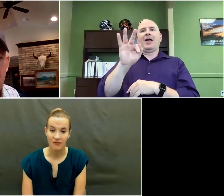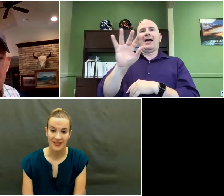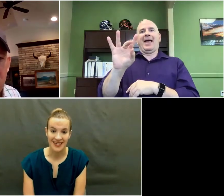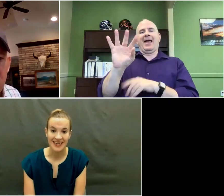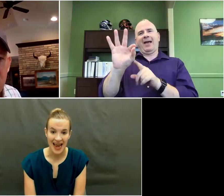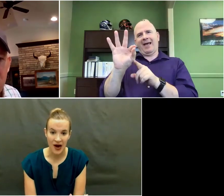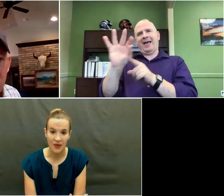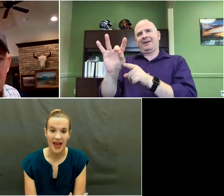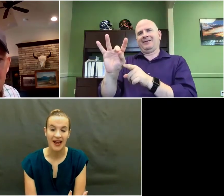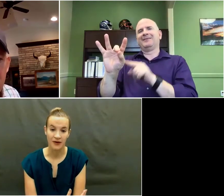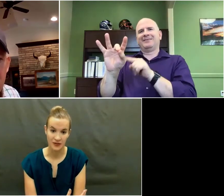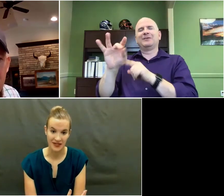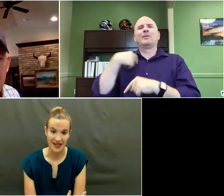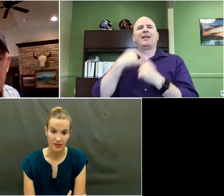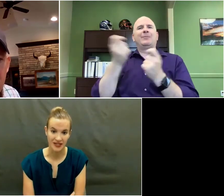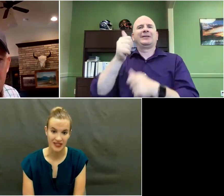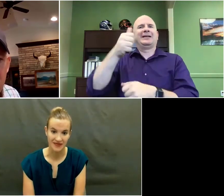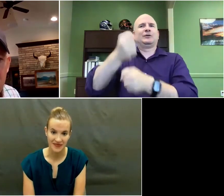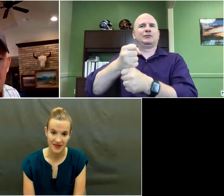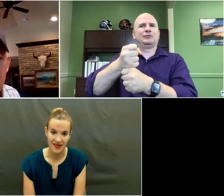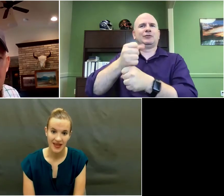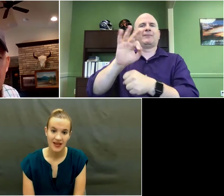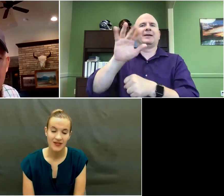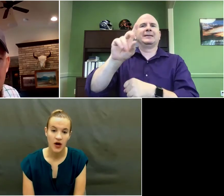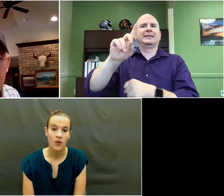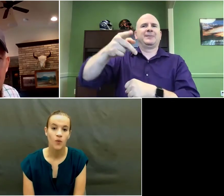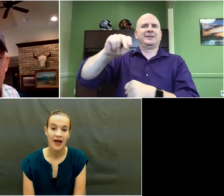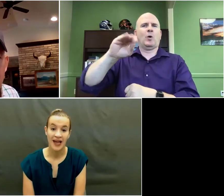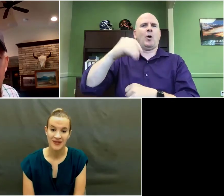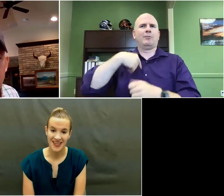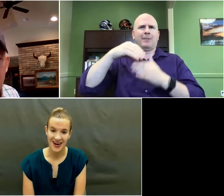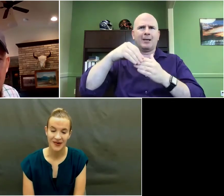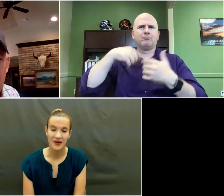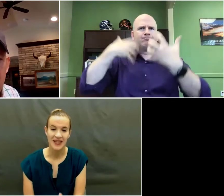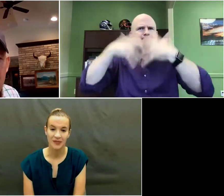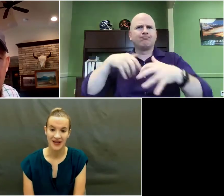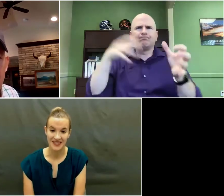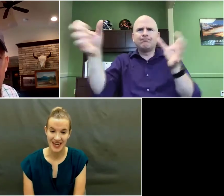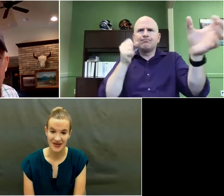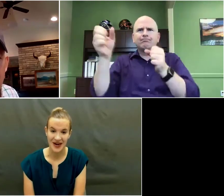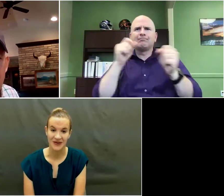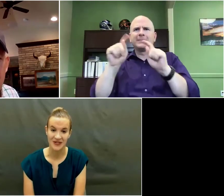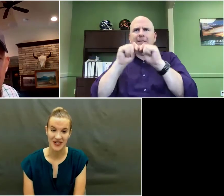President Now anniversary celebration. So while I was there, we celebrated the 10 year anniversary.